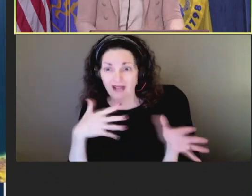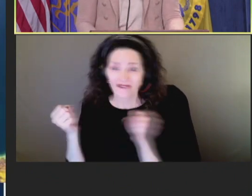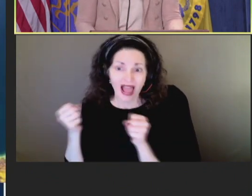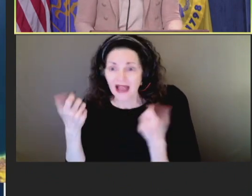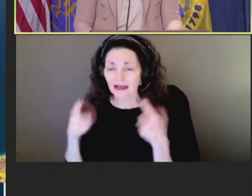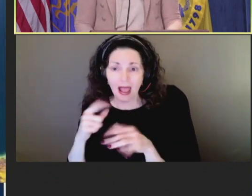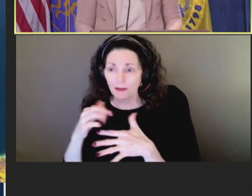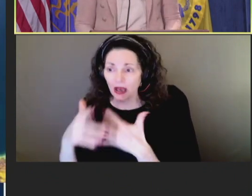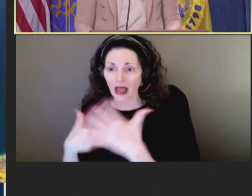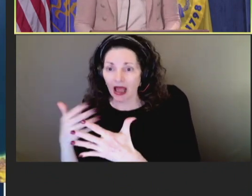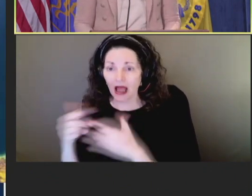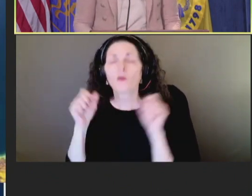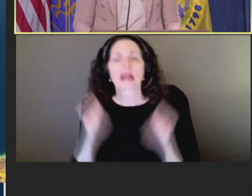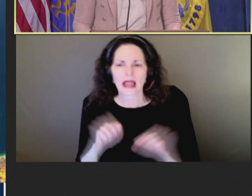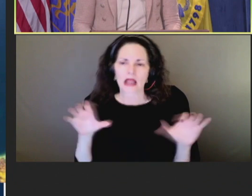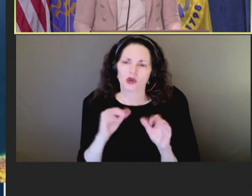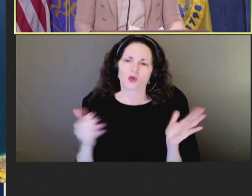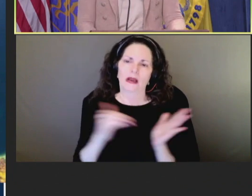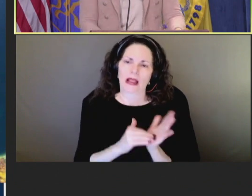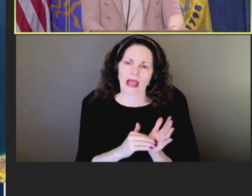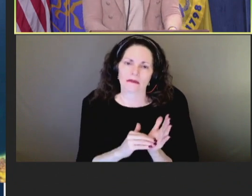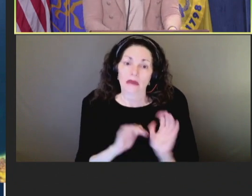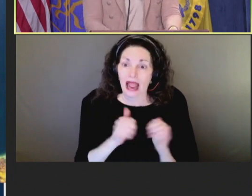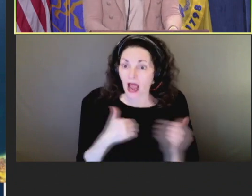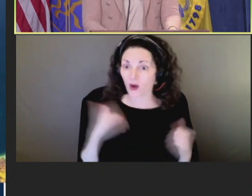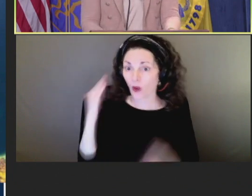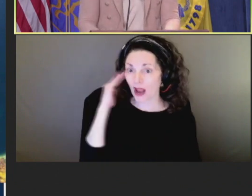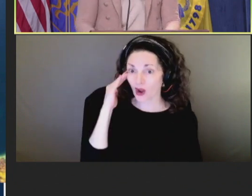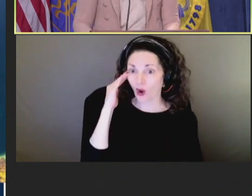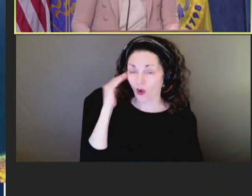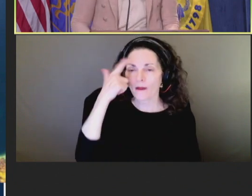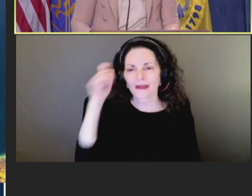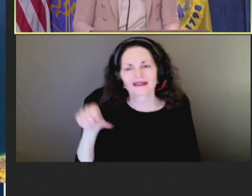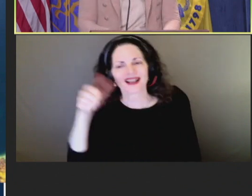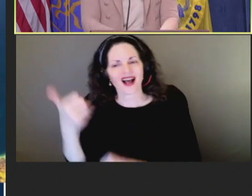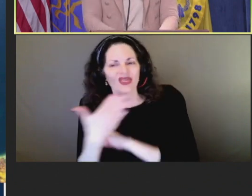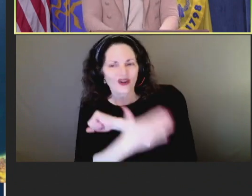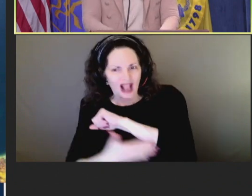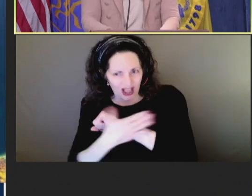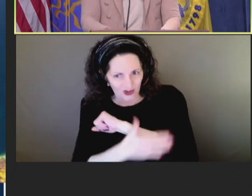How do I know? Because they're doing it in another country. And while Nora said we are